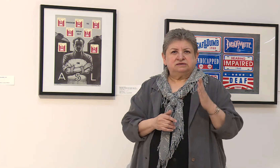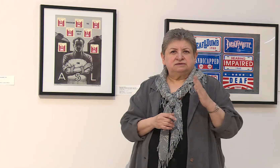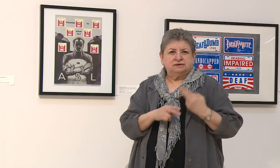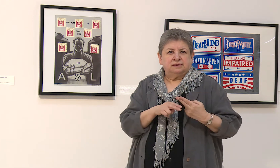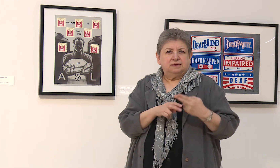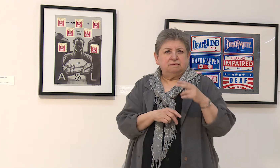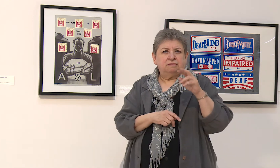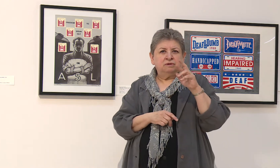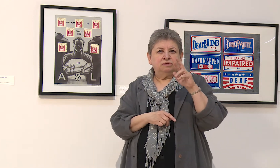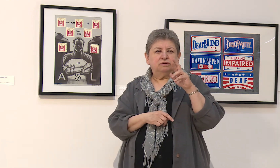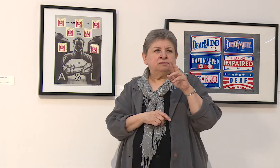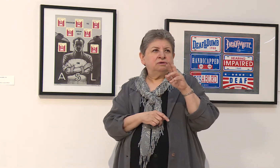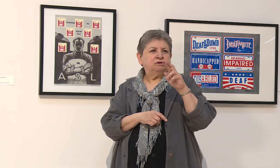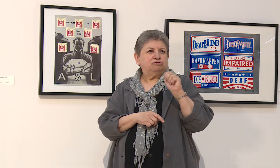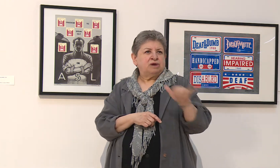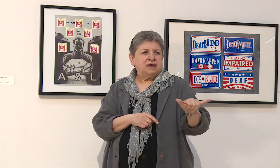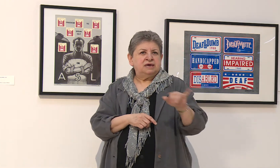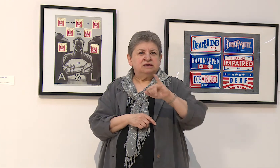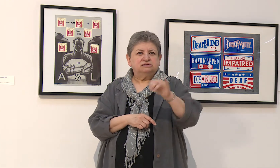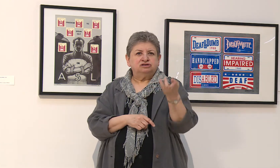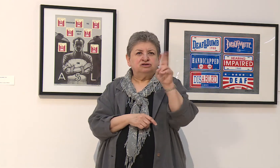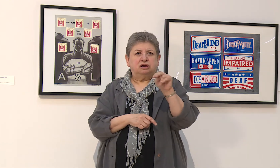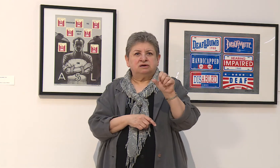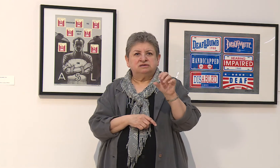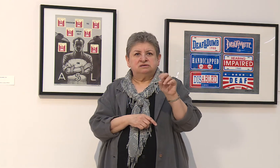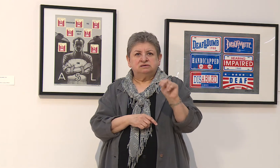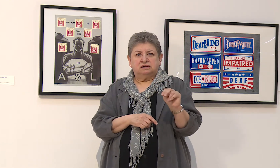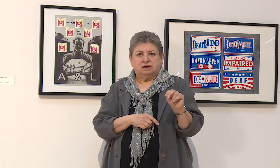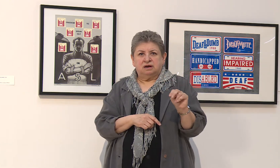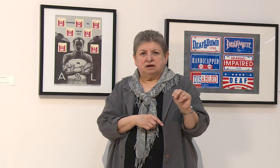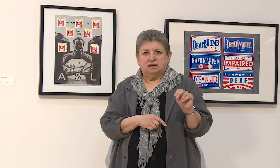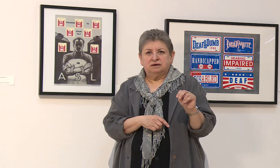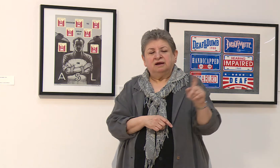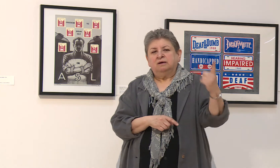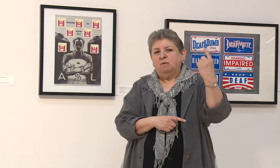And this movement was started by a man named Ray Johnson.